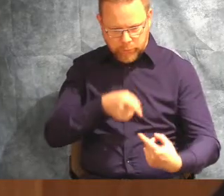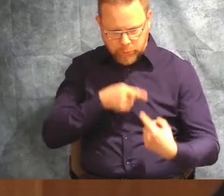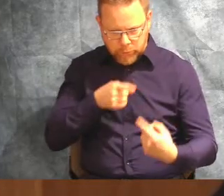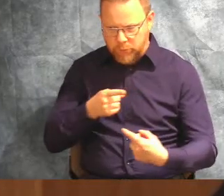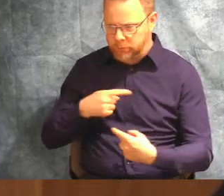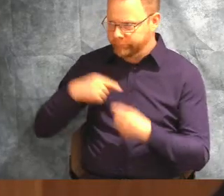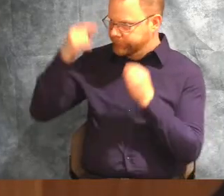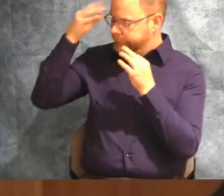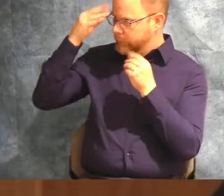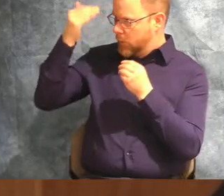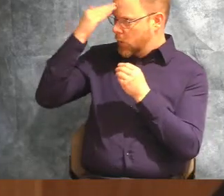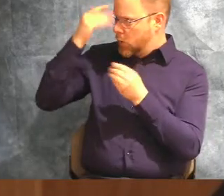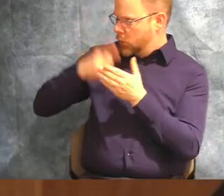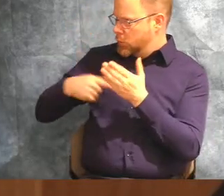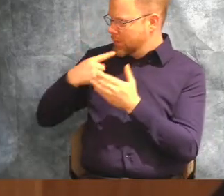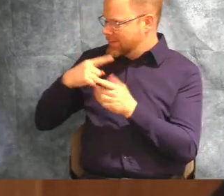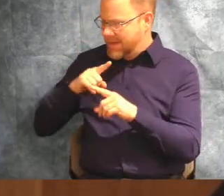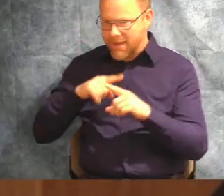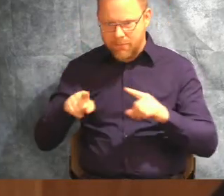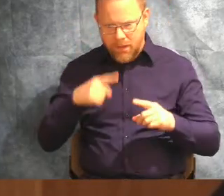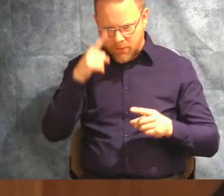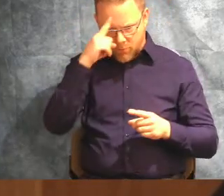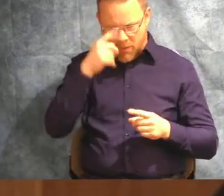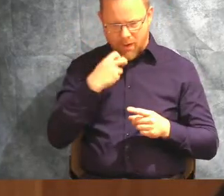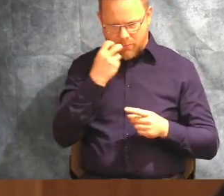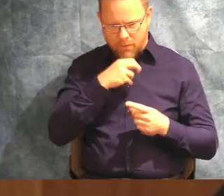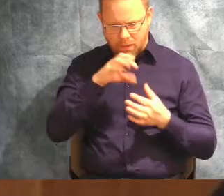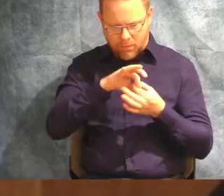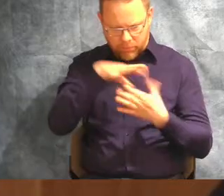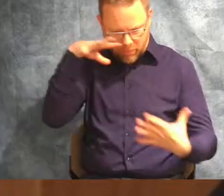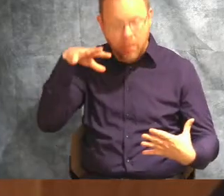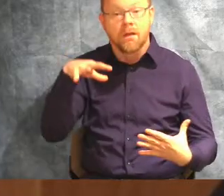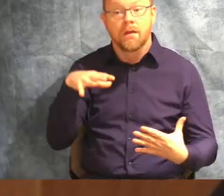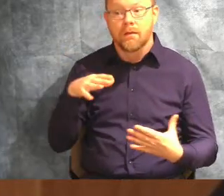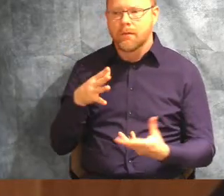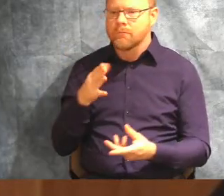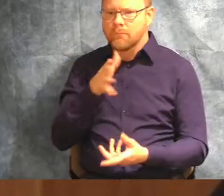but I didn't know how to find the words. It was because of my mother's advocacy that I received